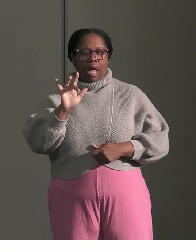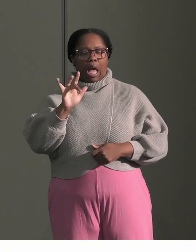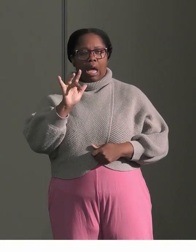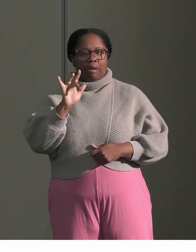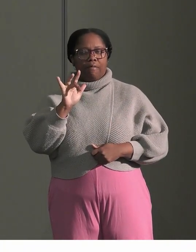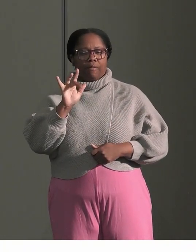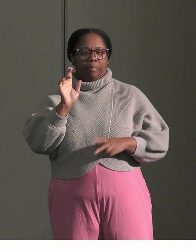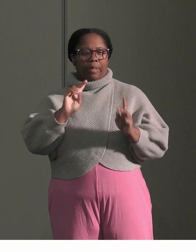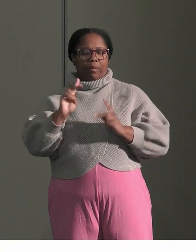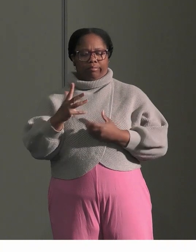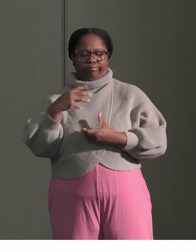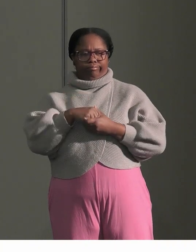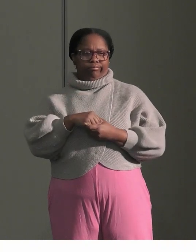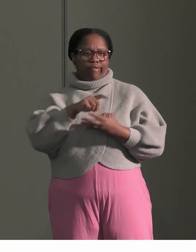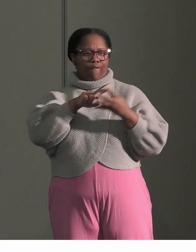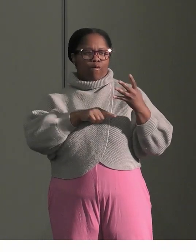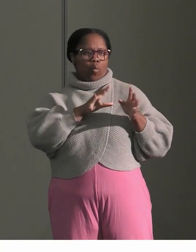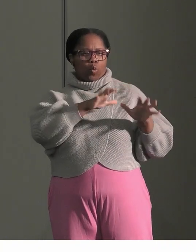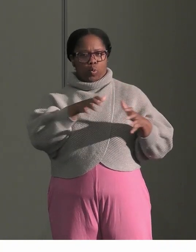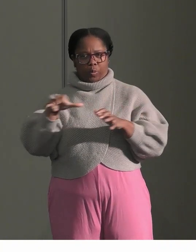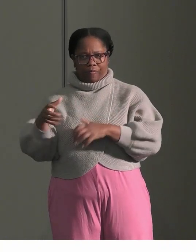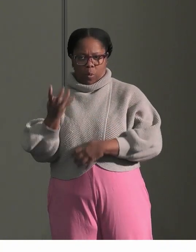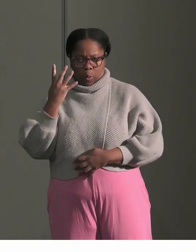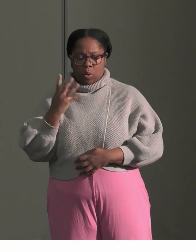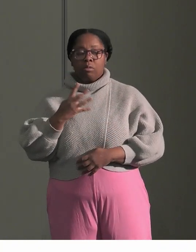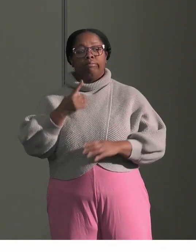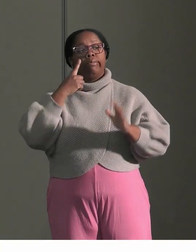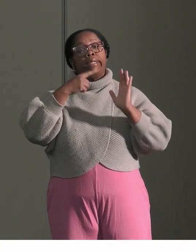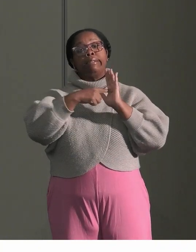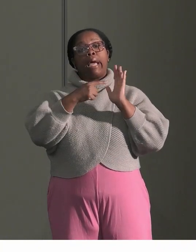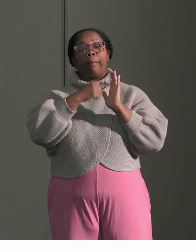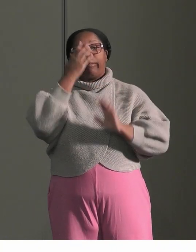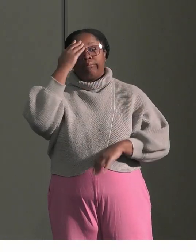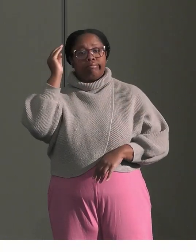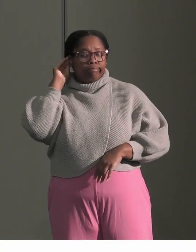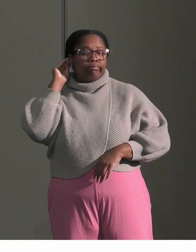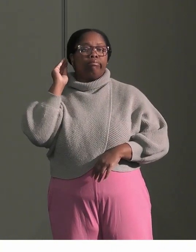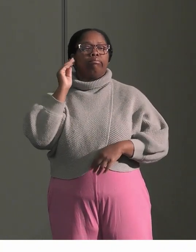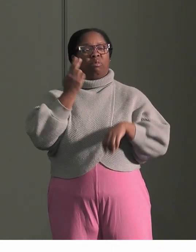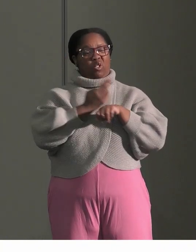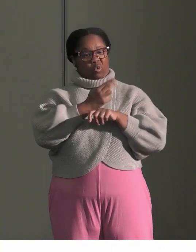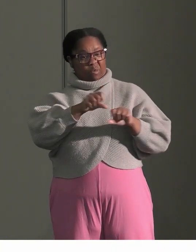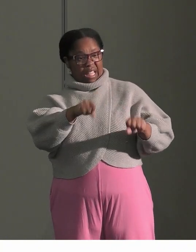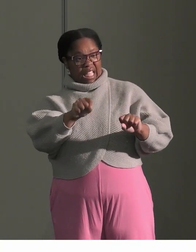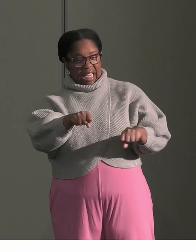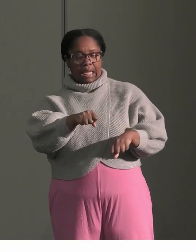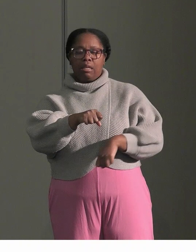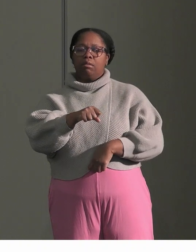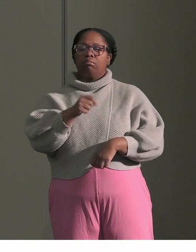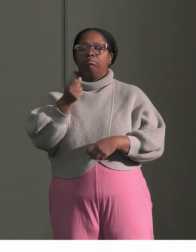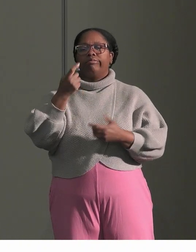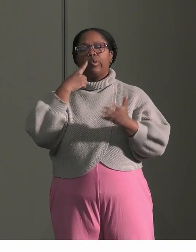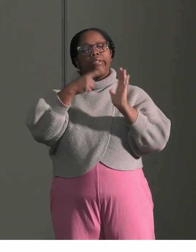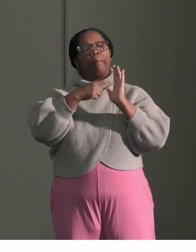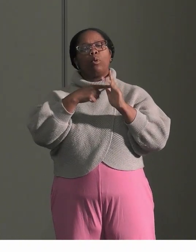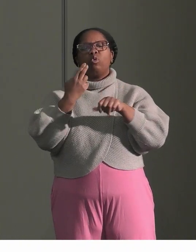the four groups. And example takeaways from, usability would be users were unsure. Where to